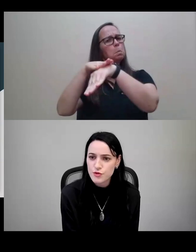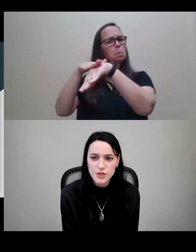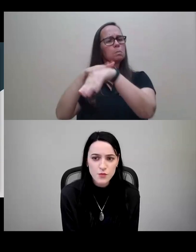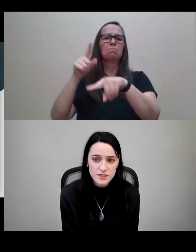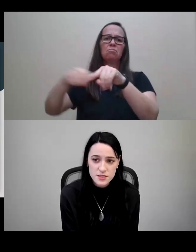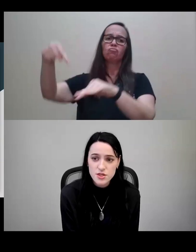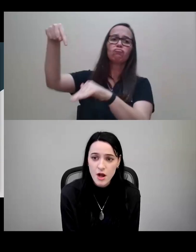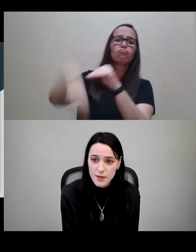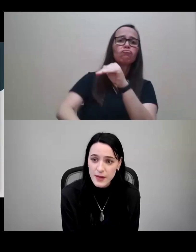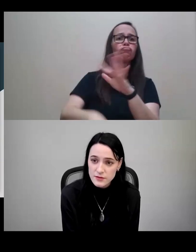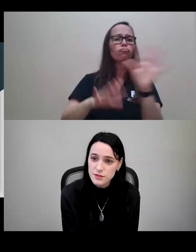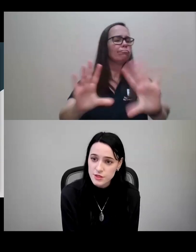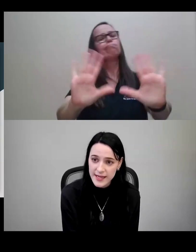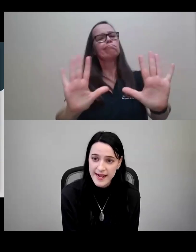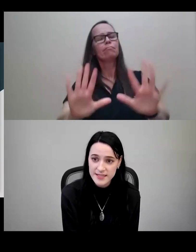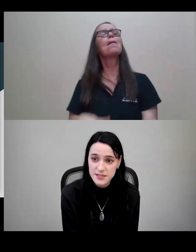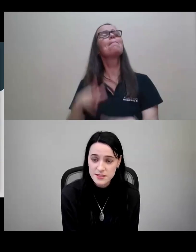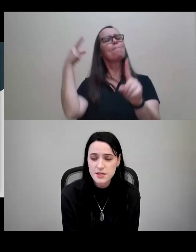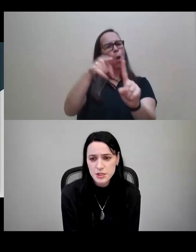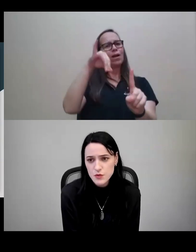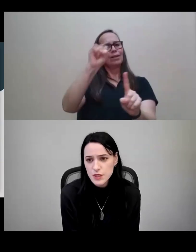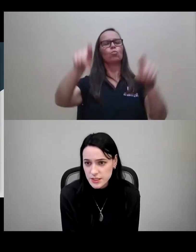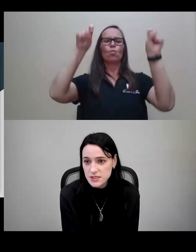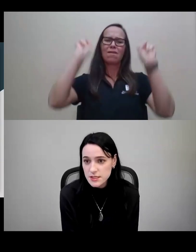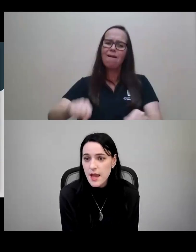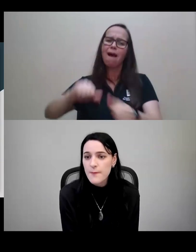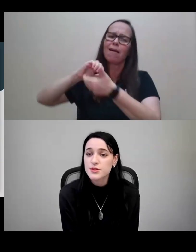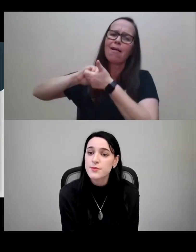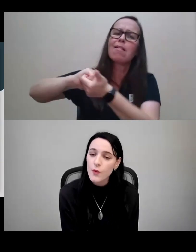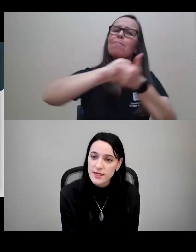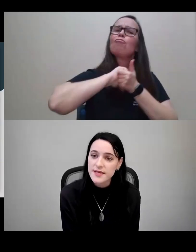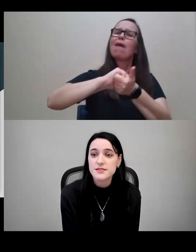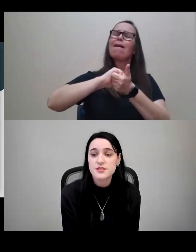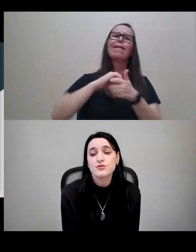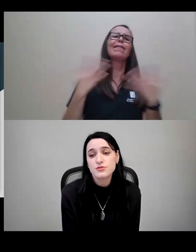in the room and you wanted to talk about the learning aspect, you could. But the point is,